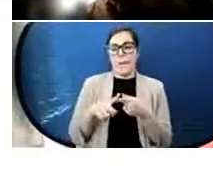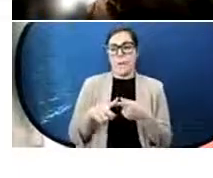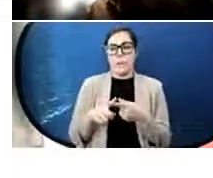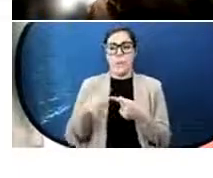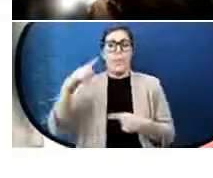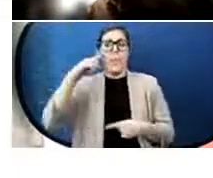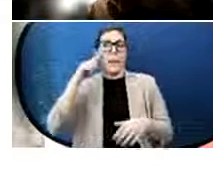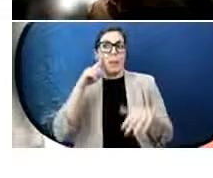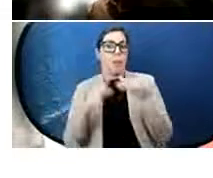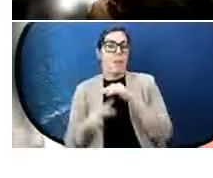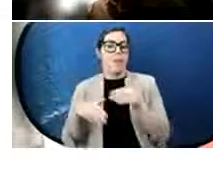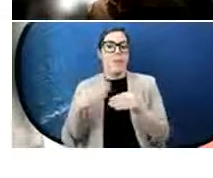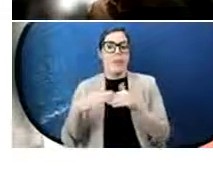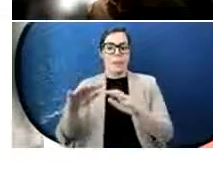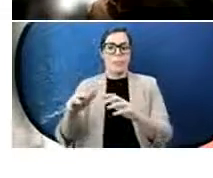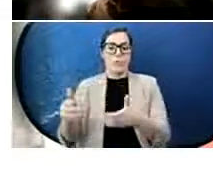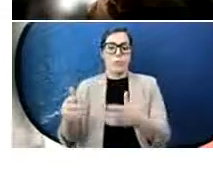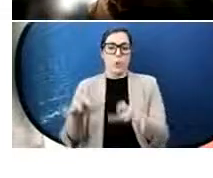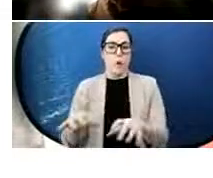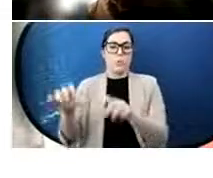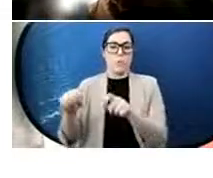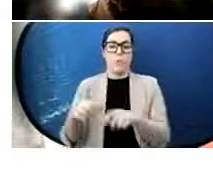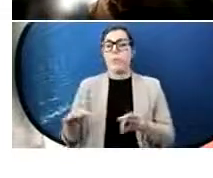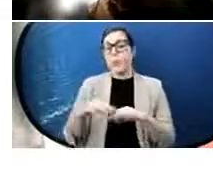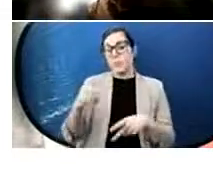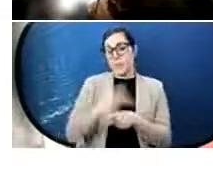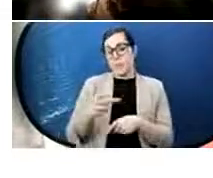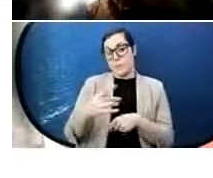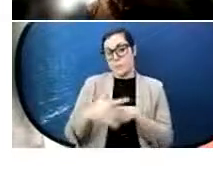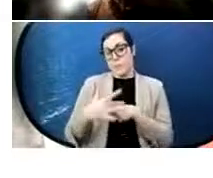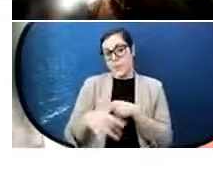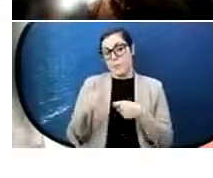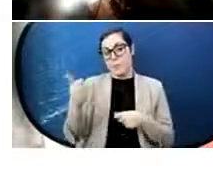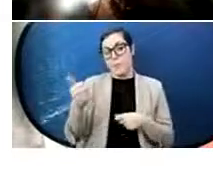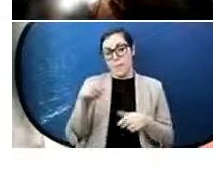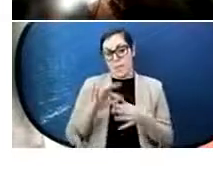link. We want you to keep that in your book marks and as I'd it says on the slide, we want you